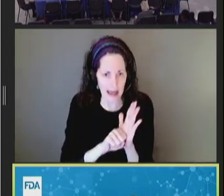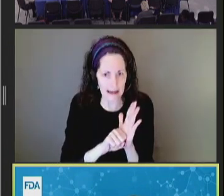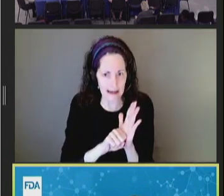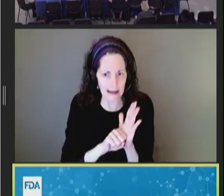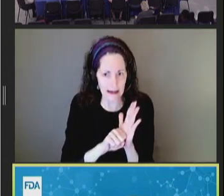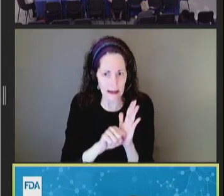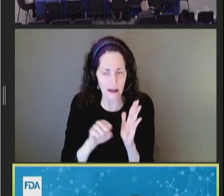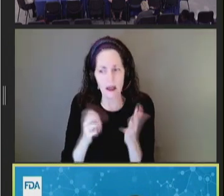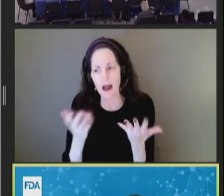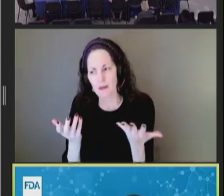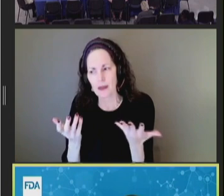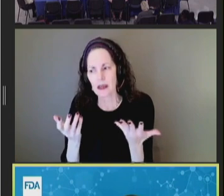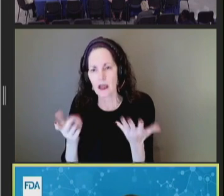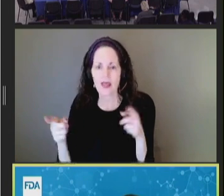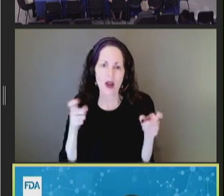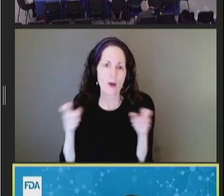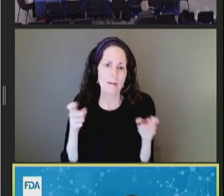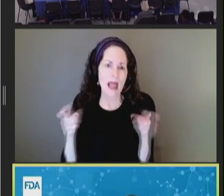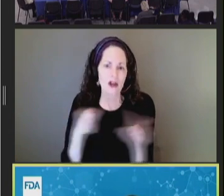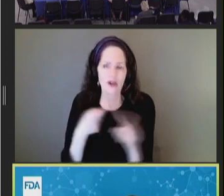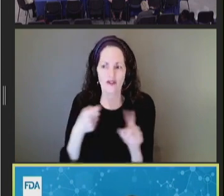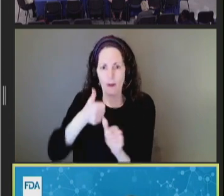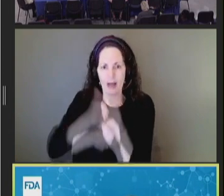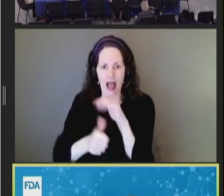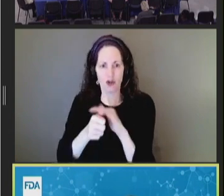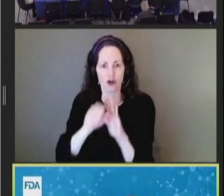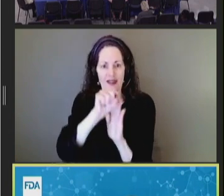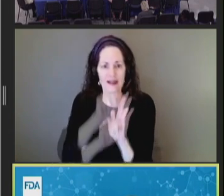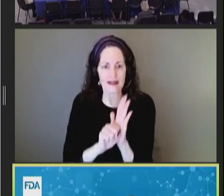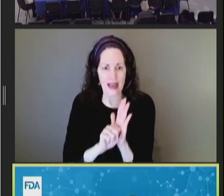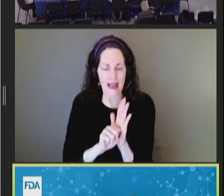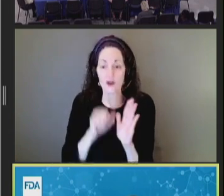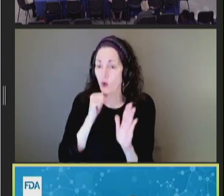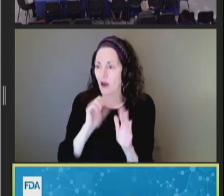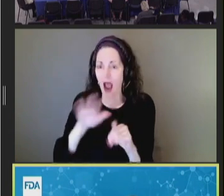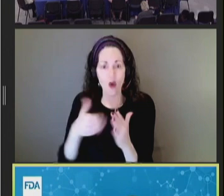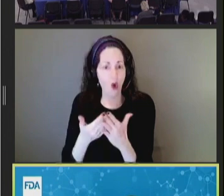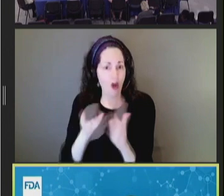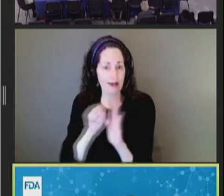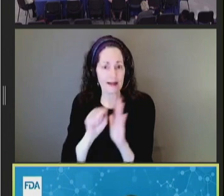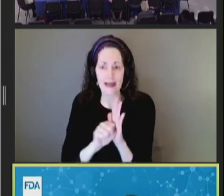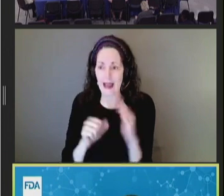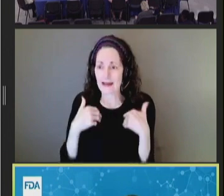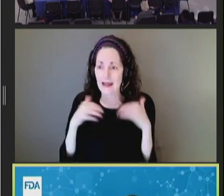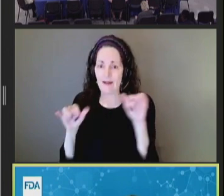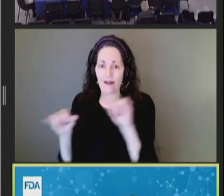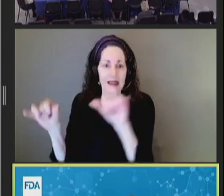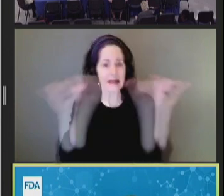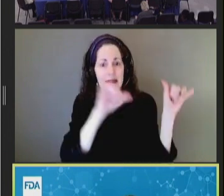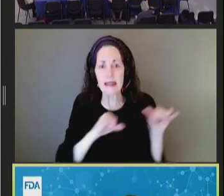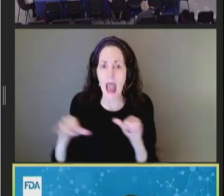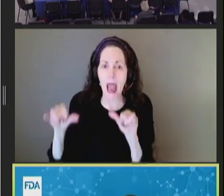you know, managed by the states. Not everyone has the same capabilities to share in policies